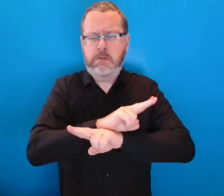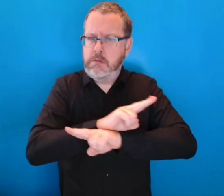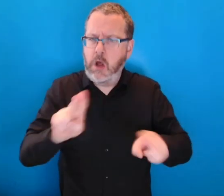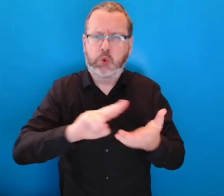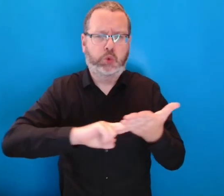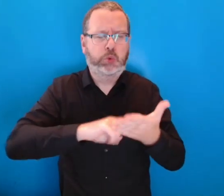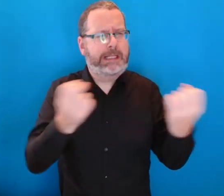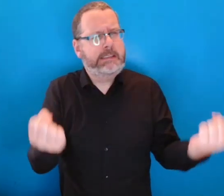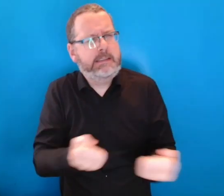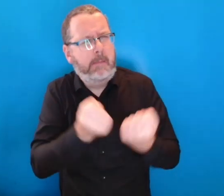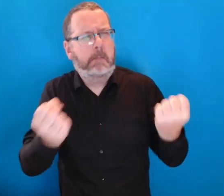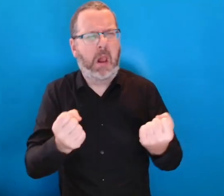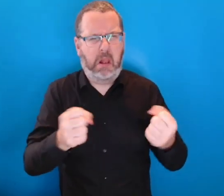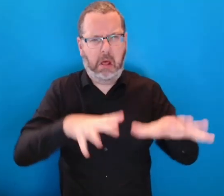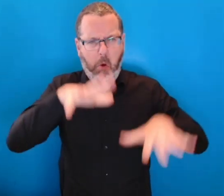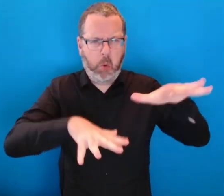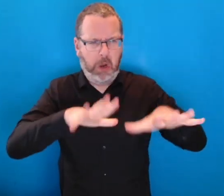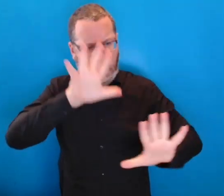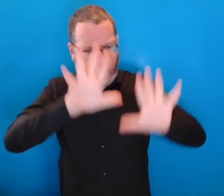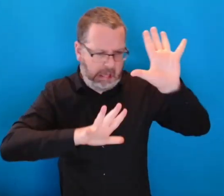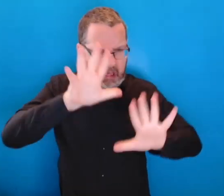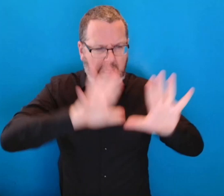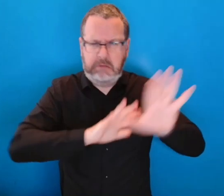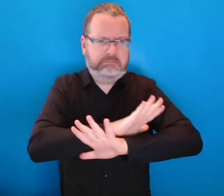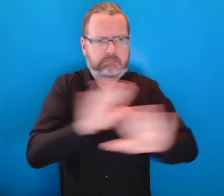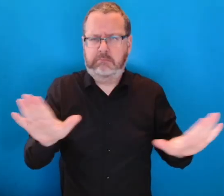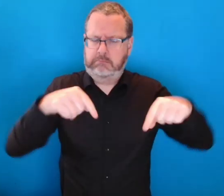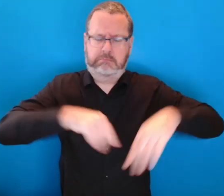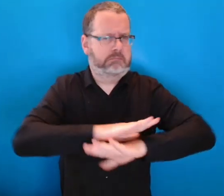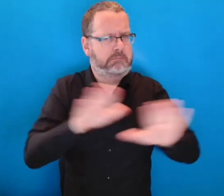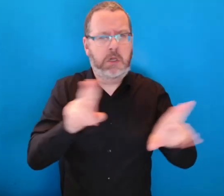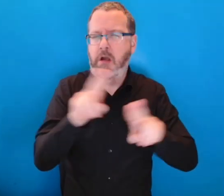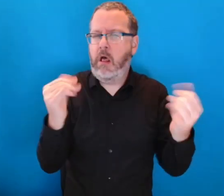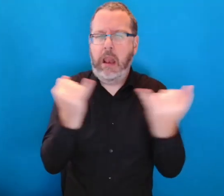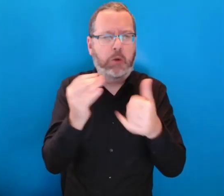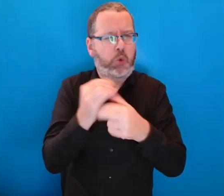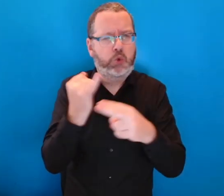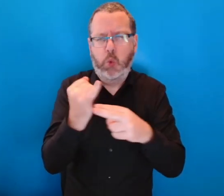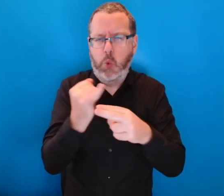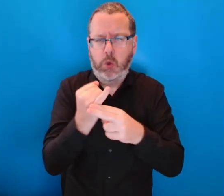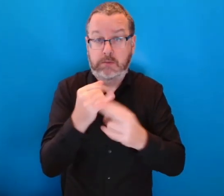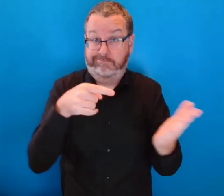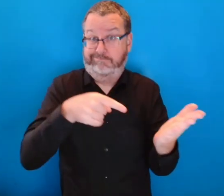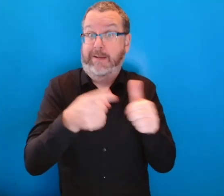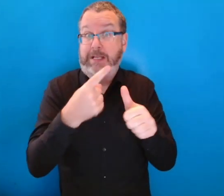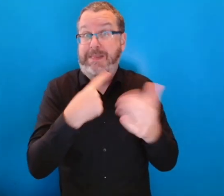and that too without using symbolical or awkward gesticulations as practised in other Schools."